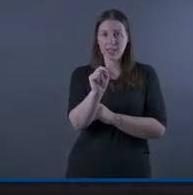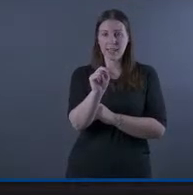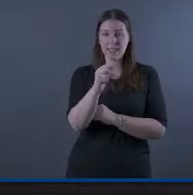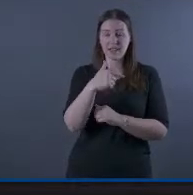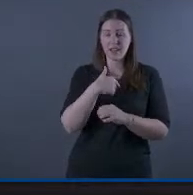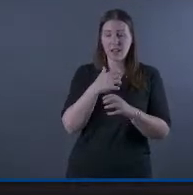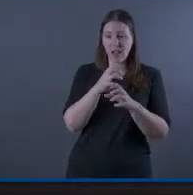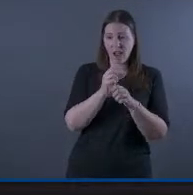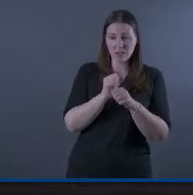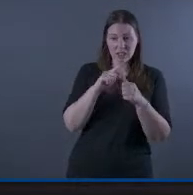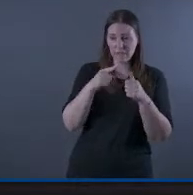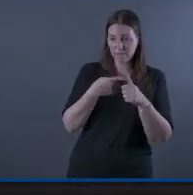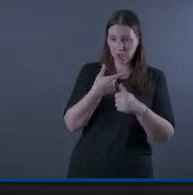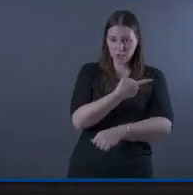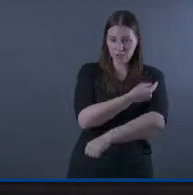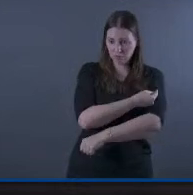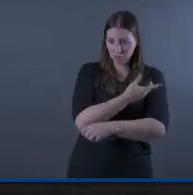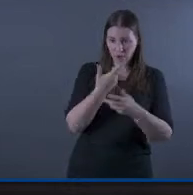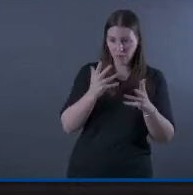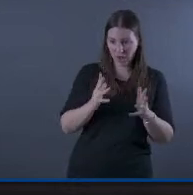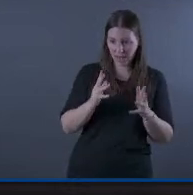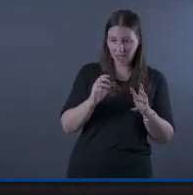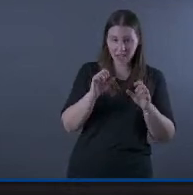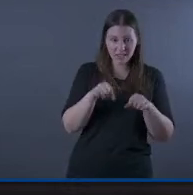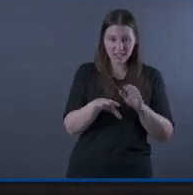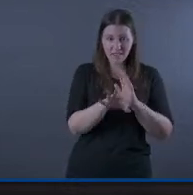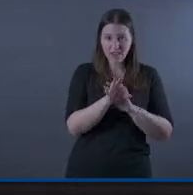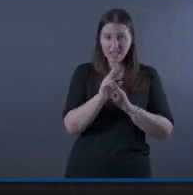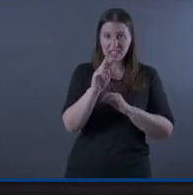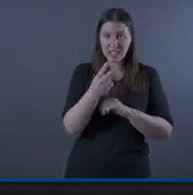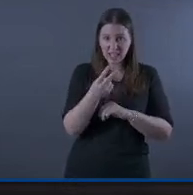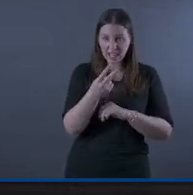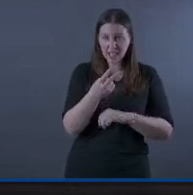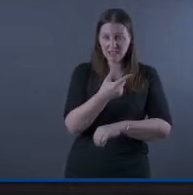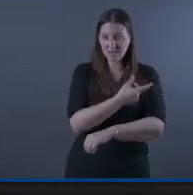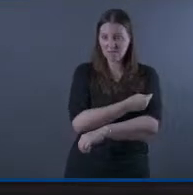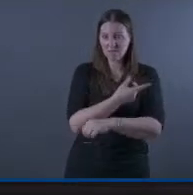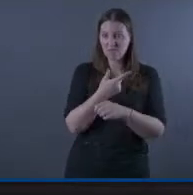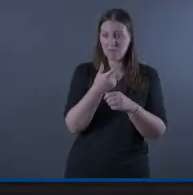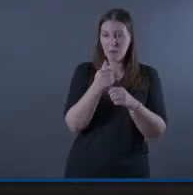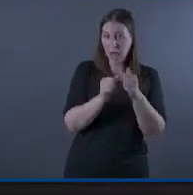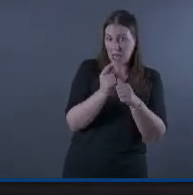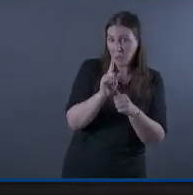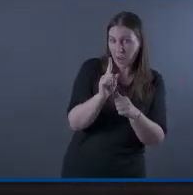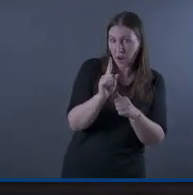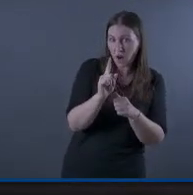Does it matter how far apart the first and second doses are if I need to reschedule my appointment?